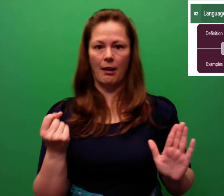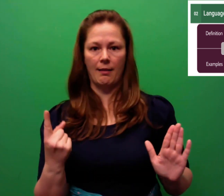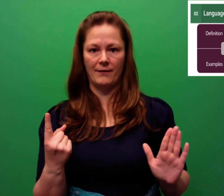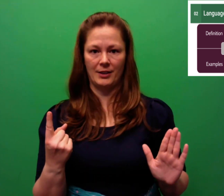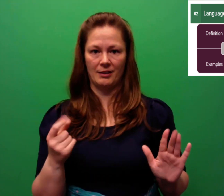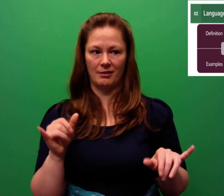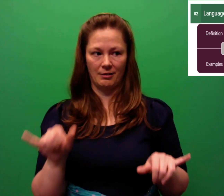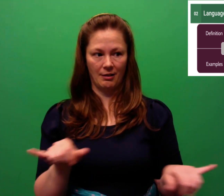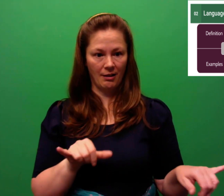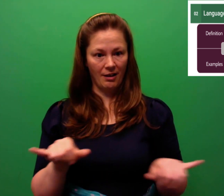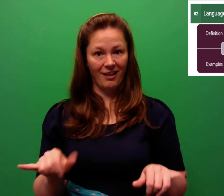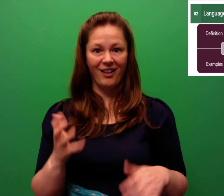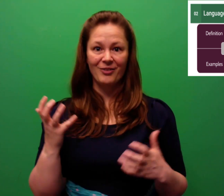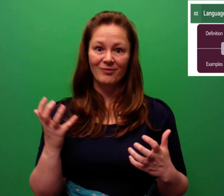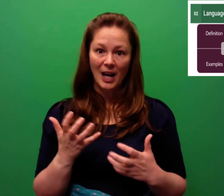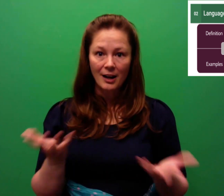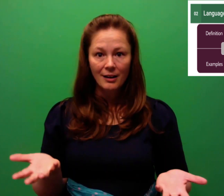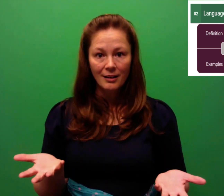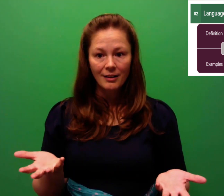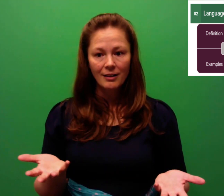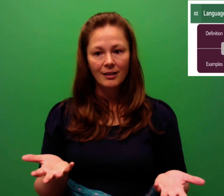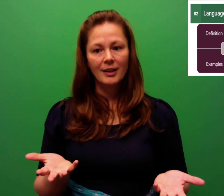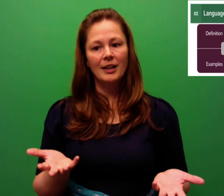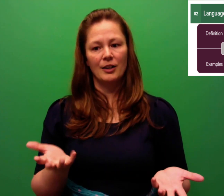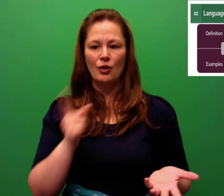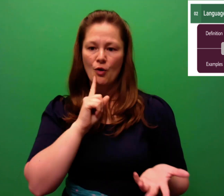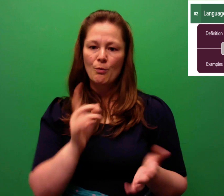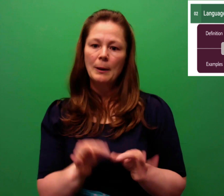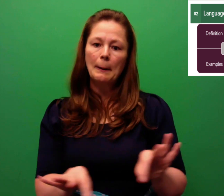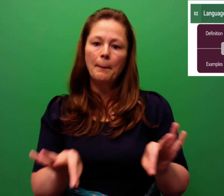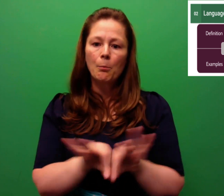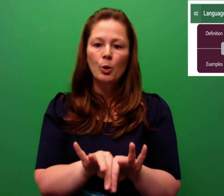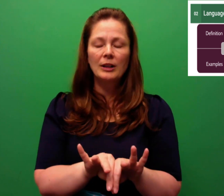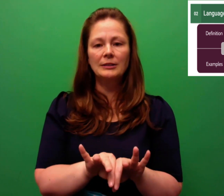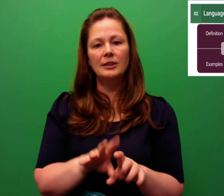her own experience with technology and applied it to the symbol. So just be